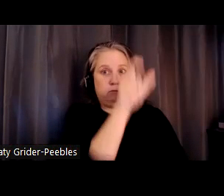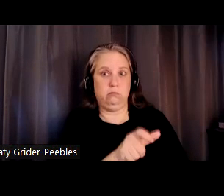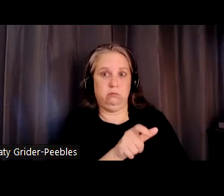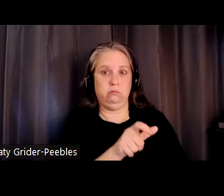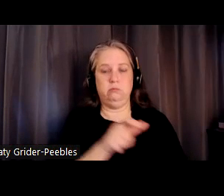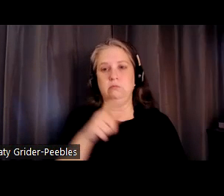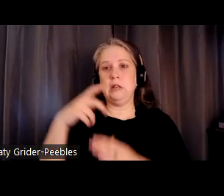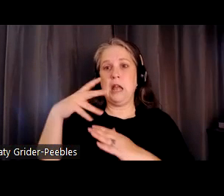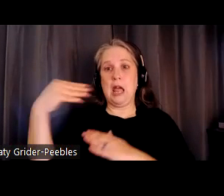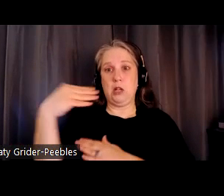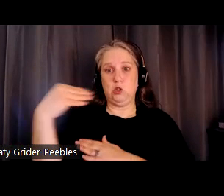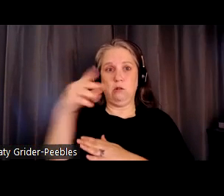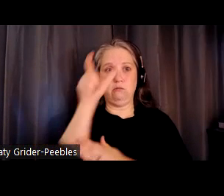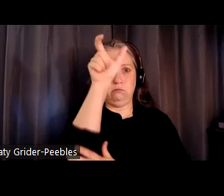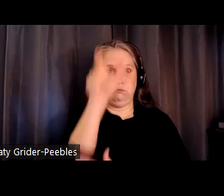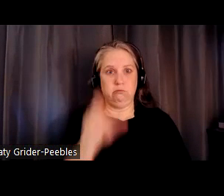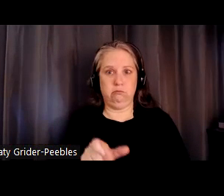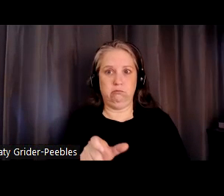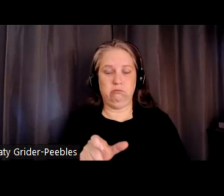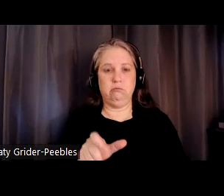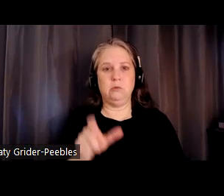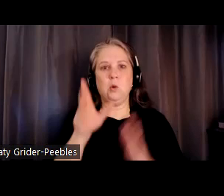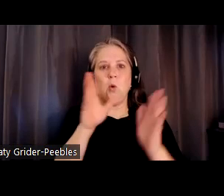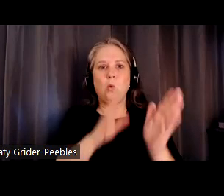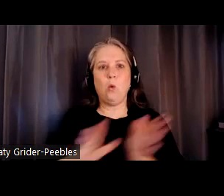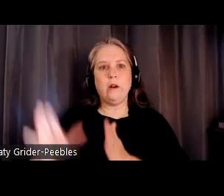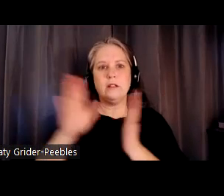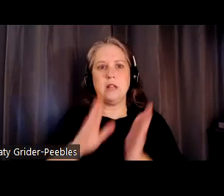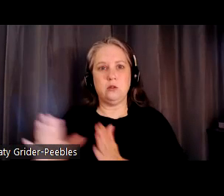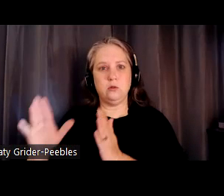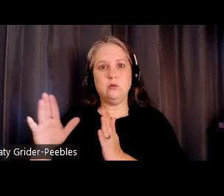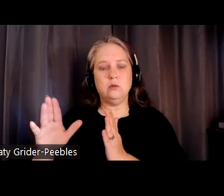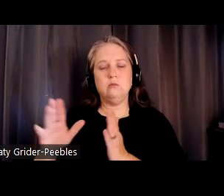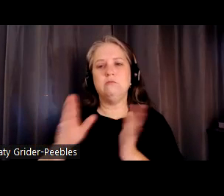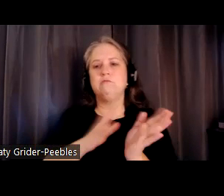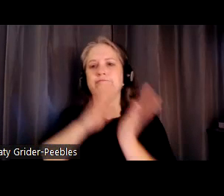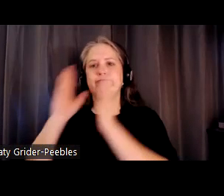factors, organizational factors and worldview factors.